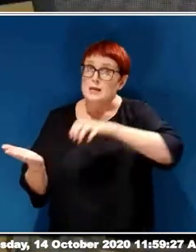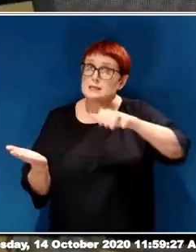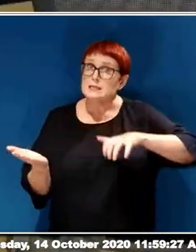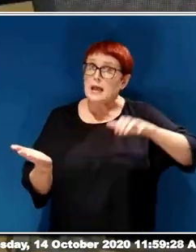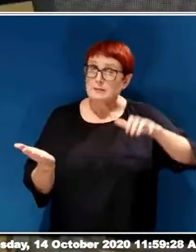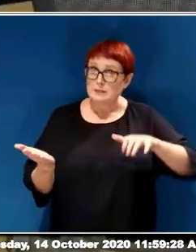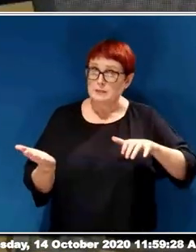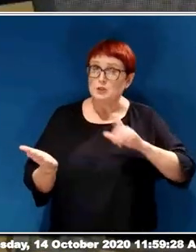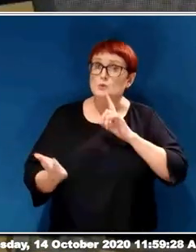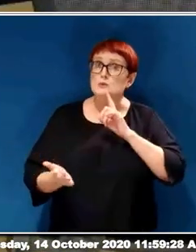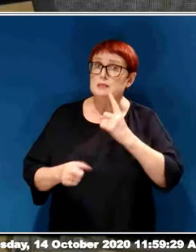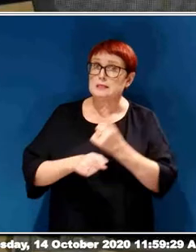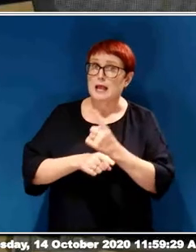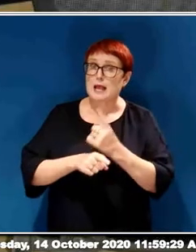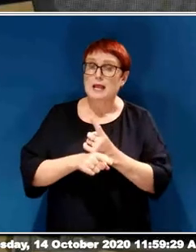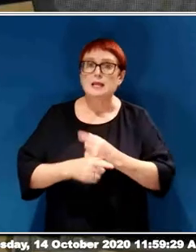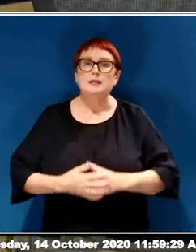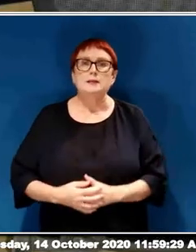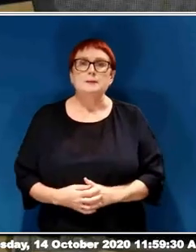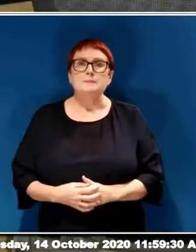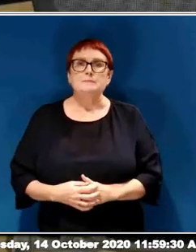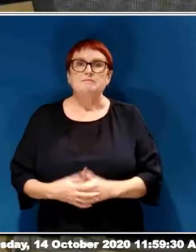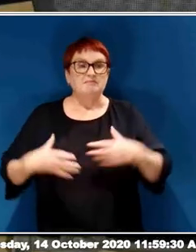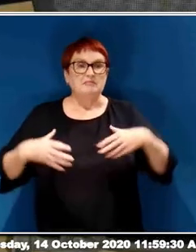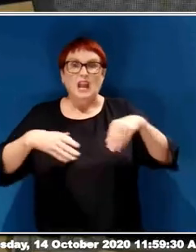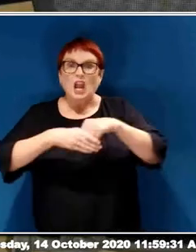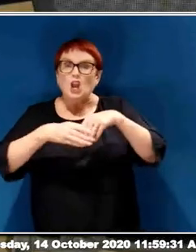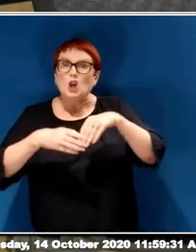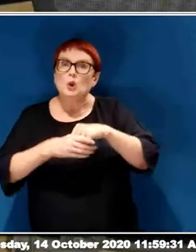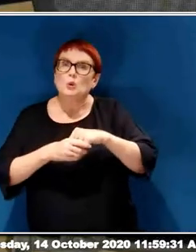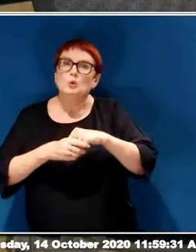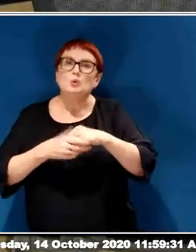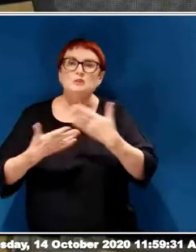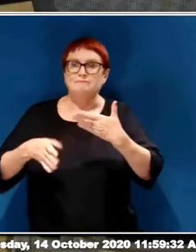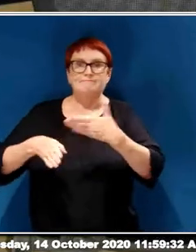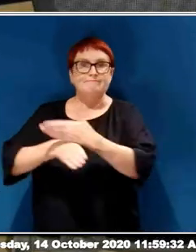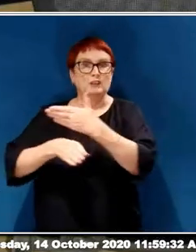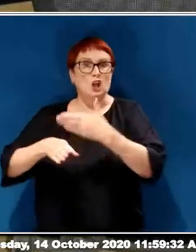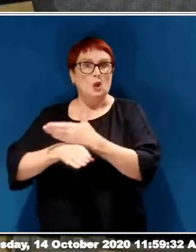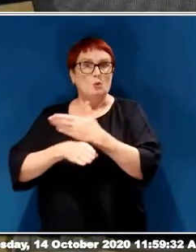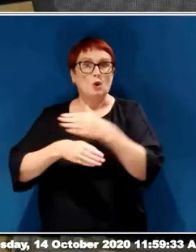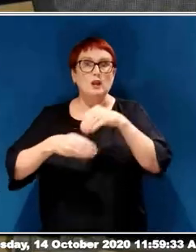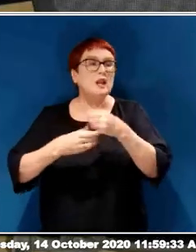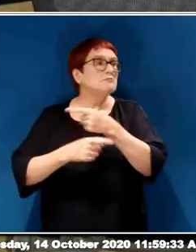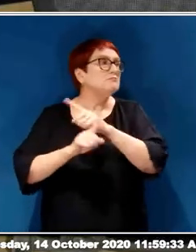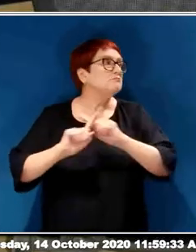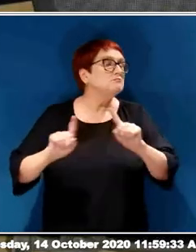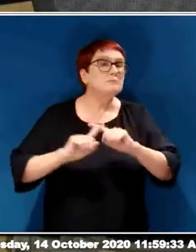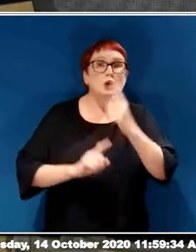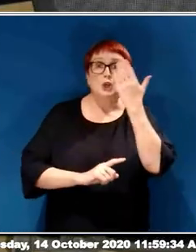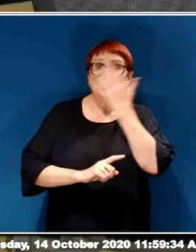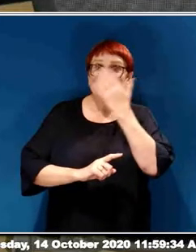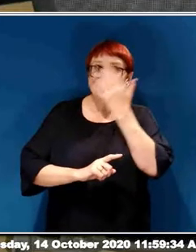practice used within schools that is driven by the use of student data.